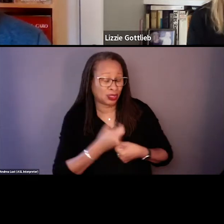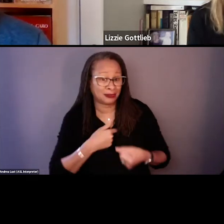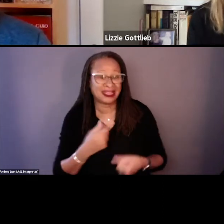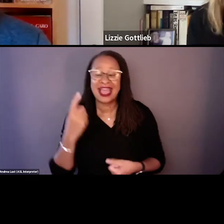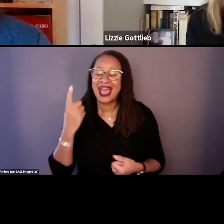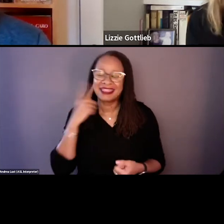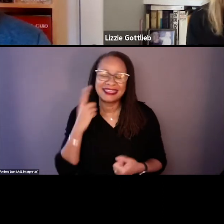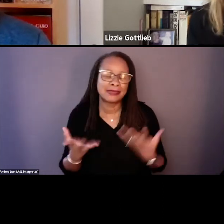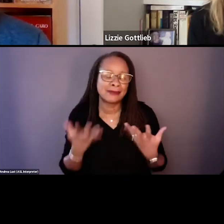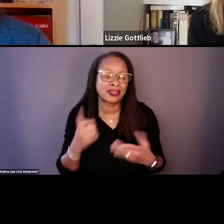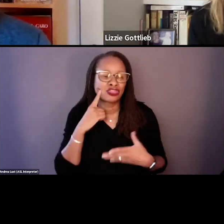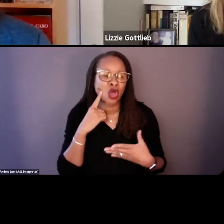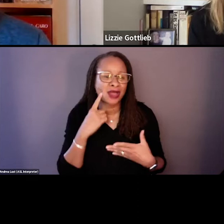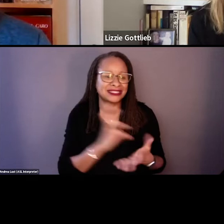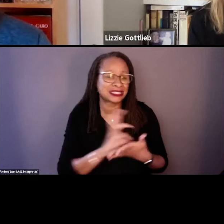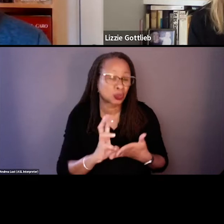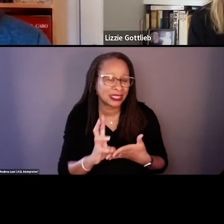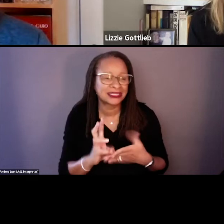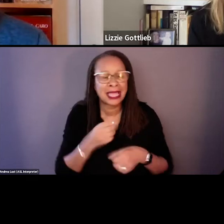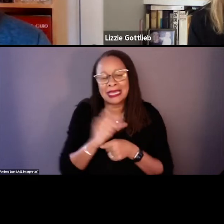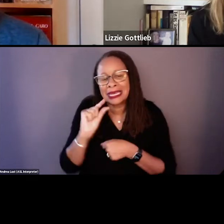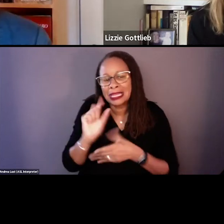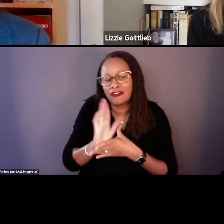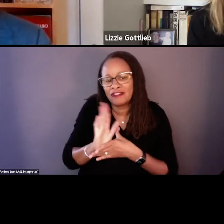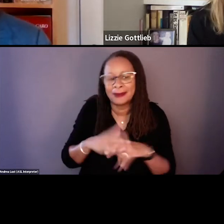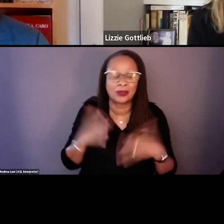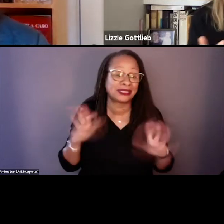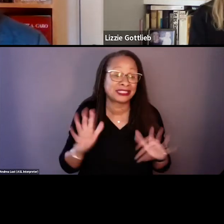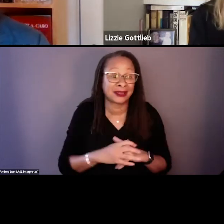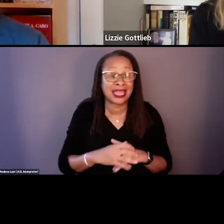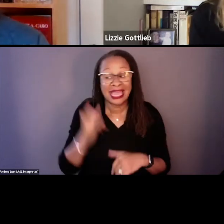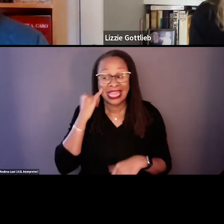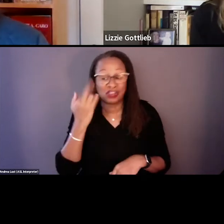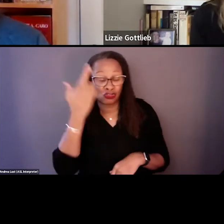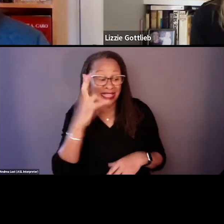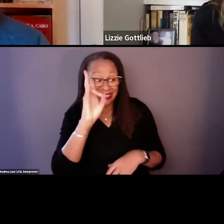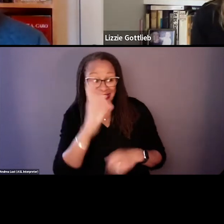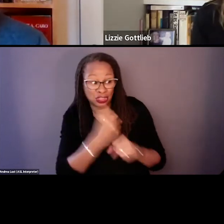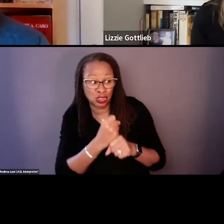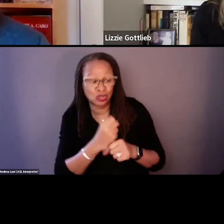I think he might have thought I was gonna spend six weeks making a little film, and then it would be done. (chuckles) I don't think he knew it was a seven year project,